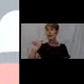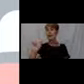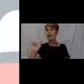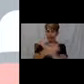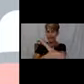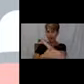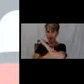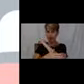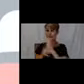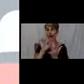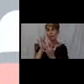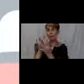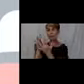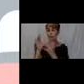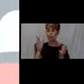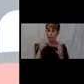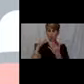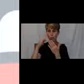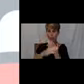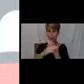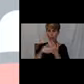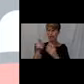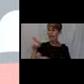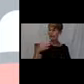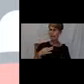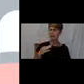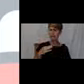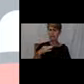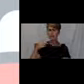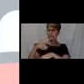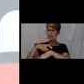Lawrence has been volunteering his time with the downtown street team